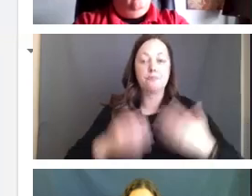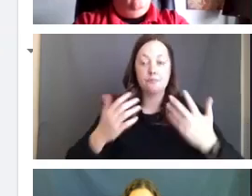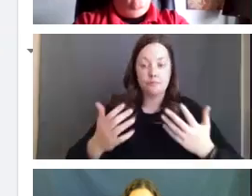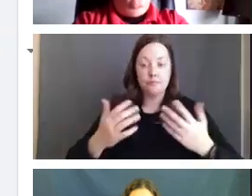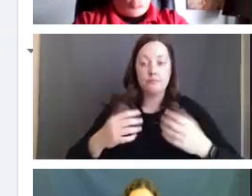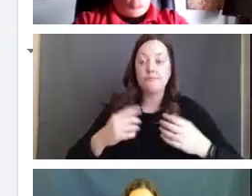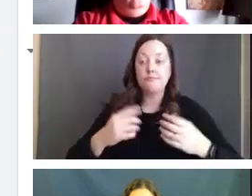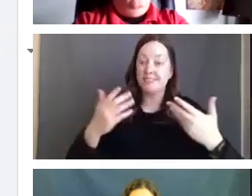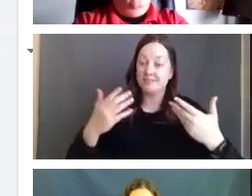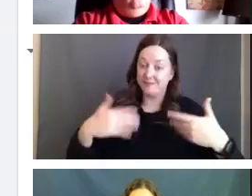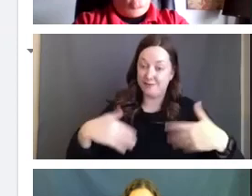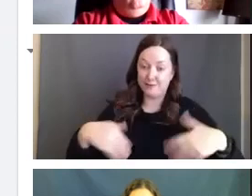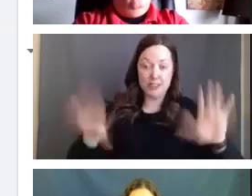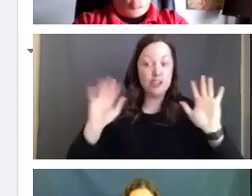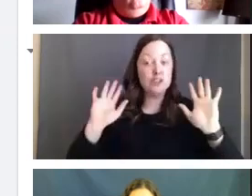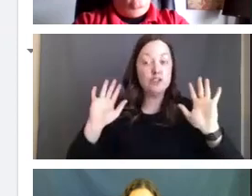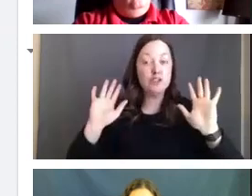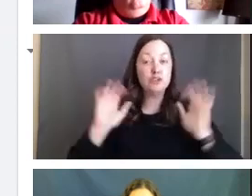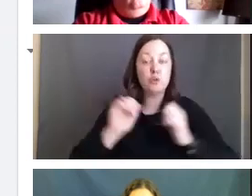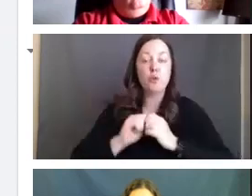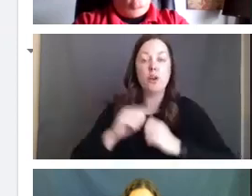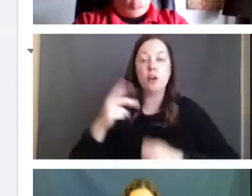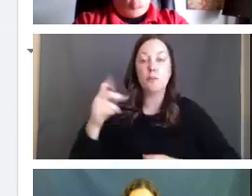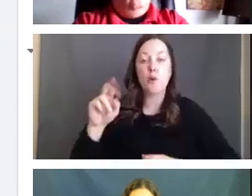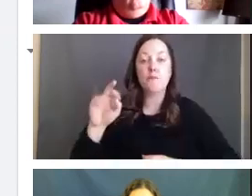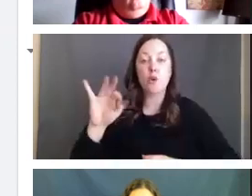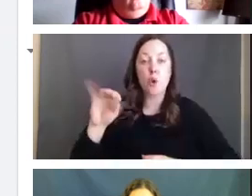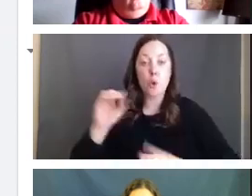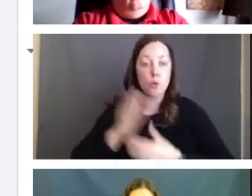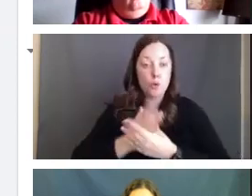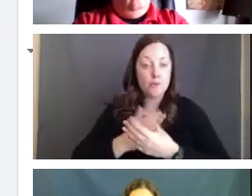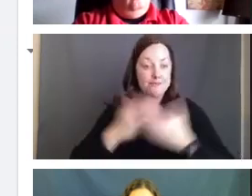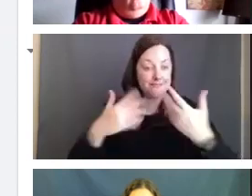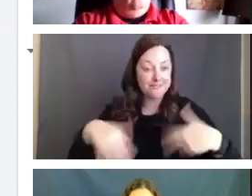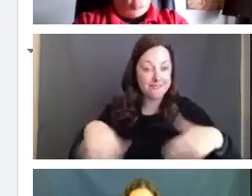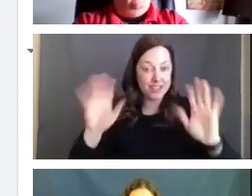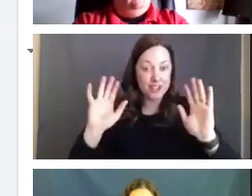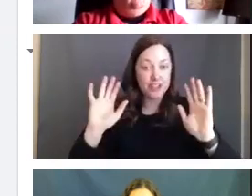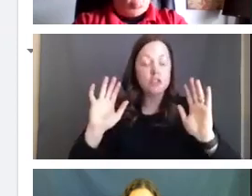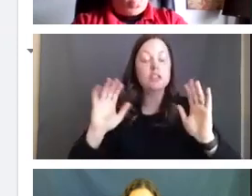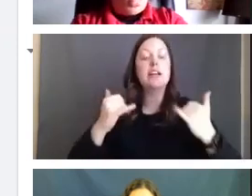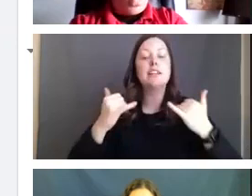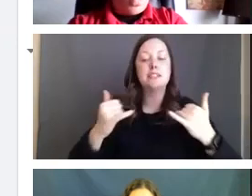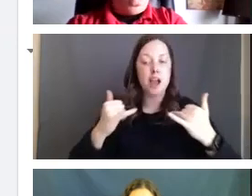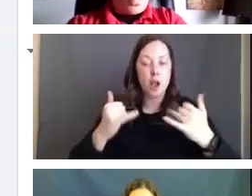You can choose design, meaning if you want a text box and then an image, do you want